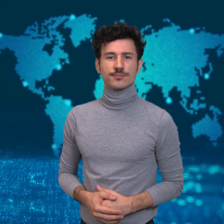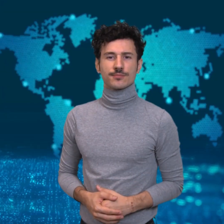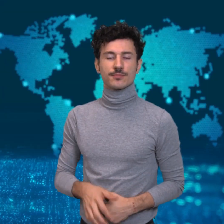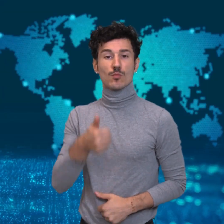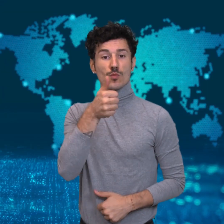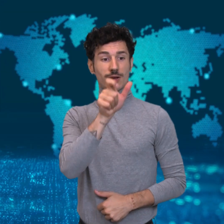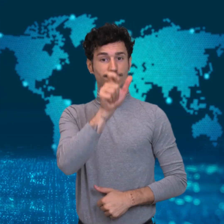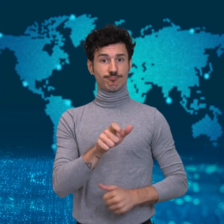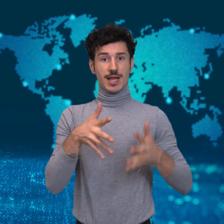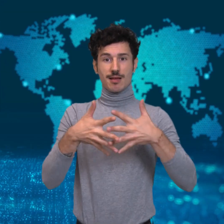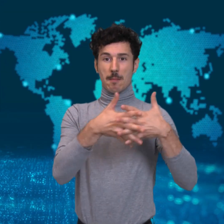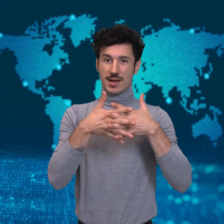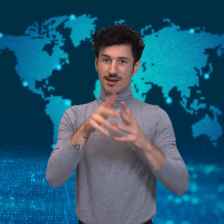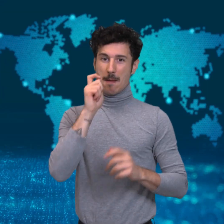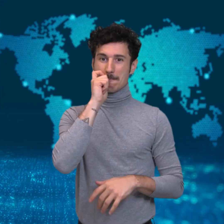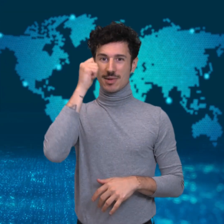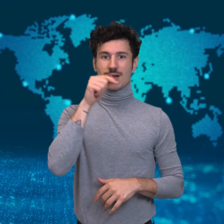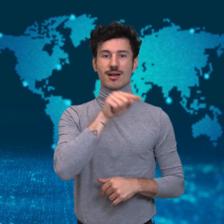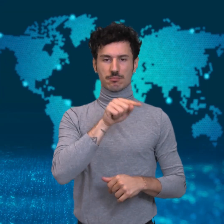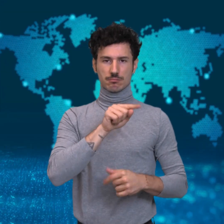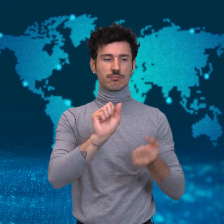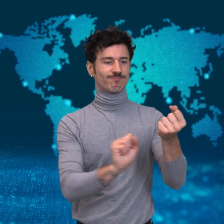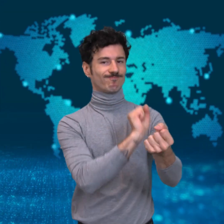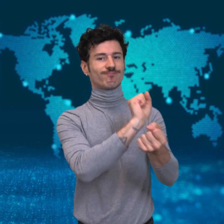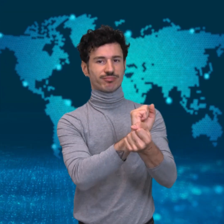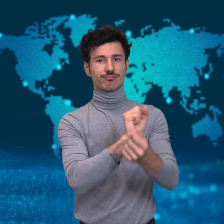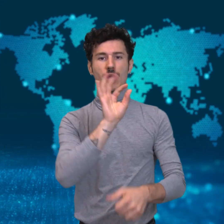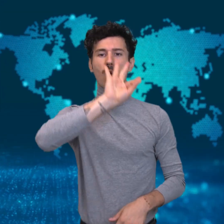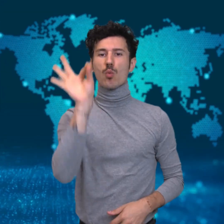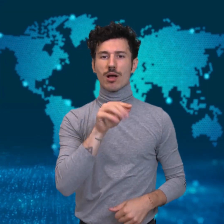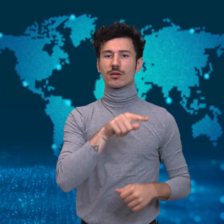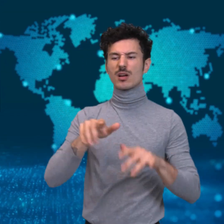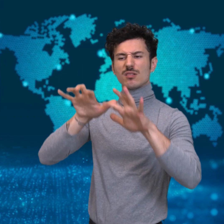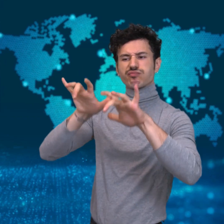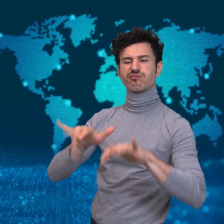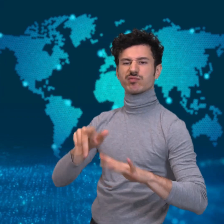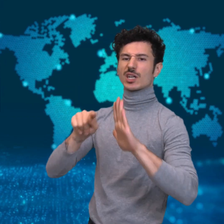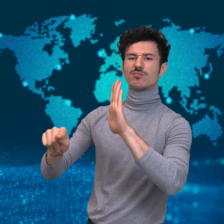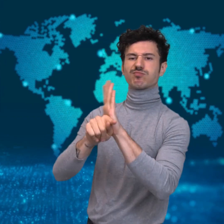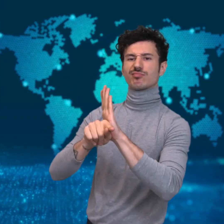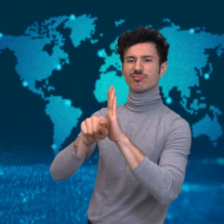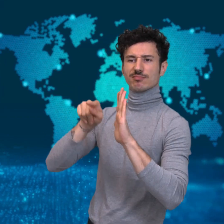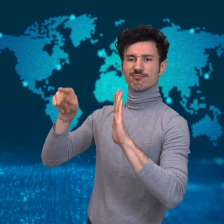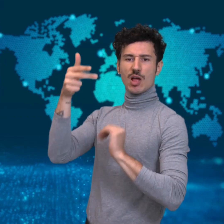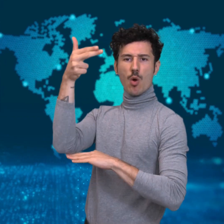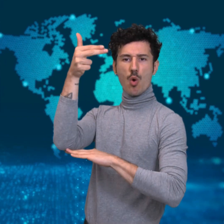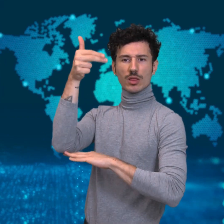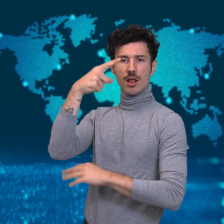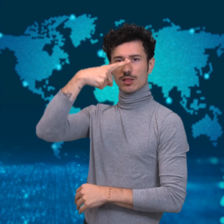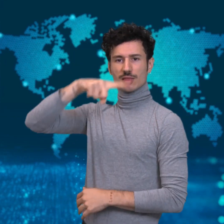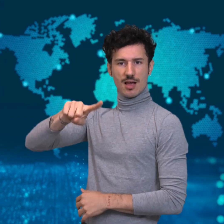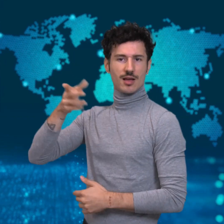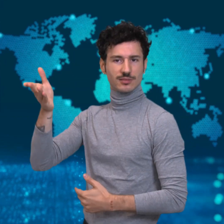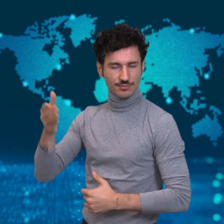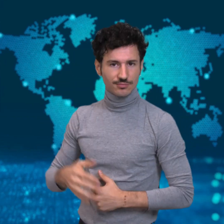[Alessio]: An American man has been arrested for writing negative